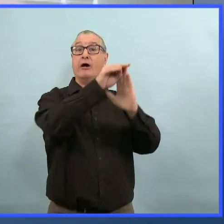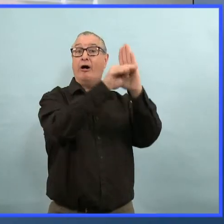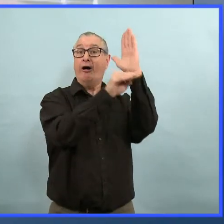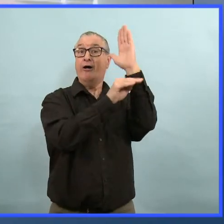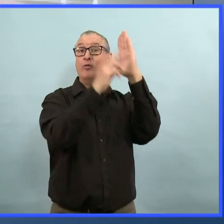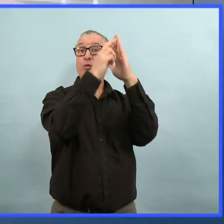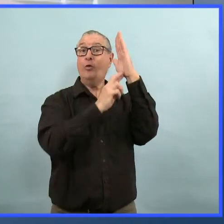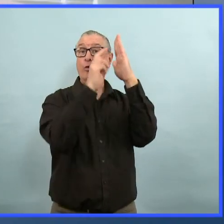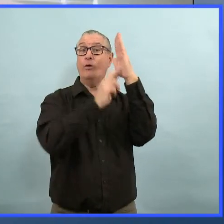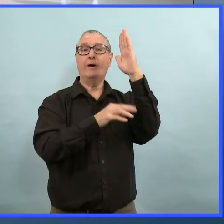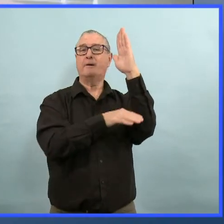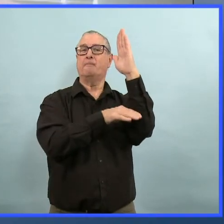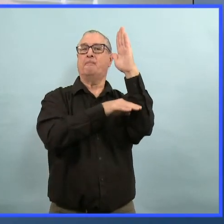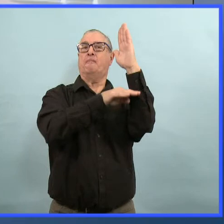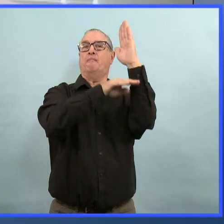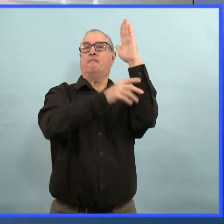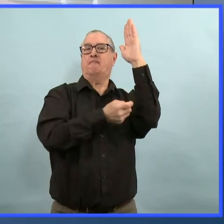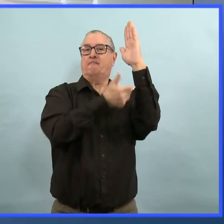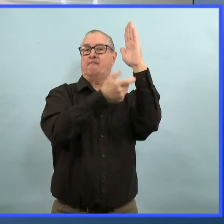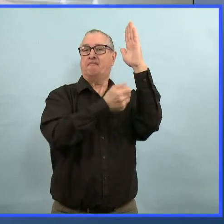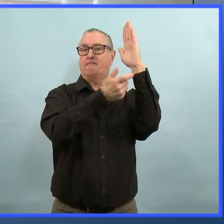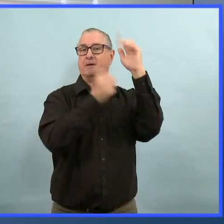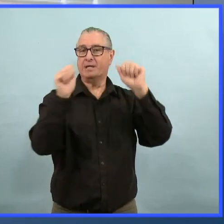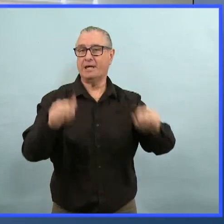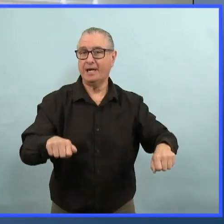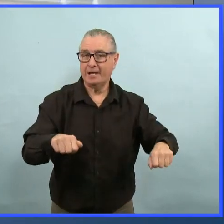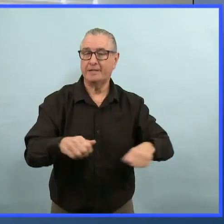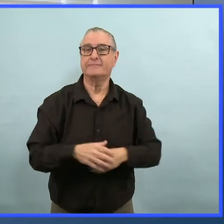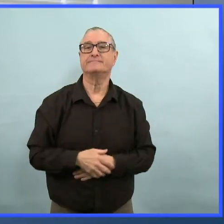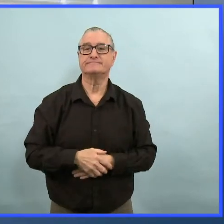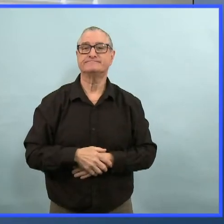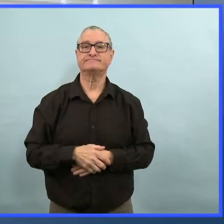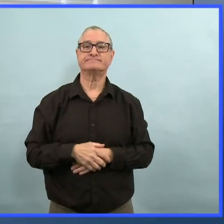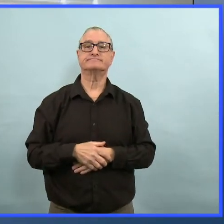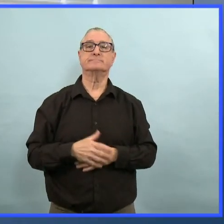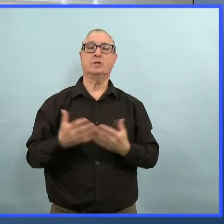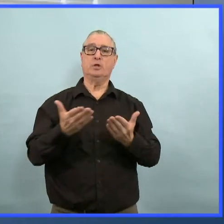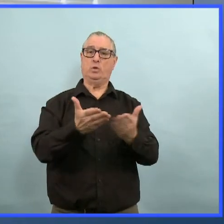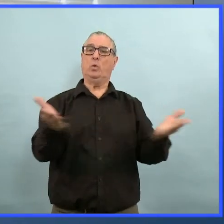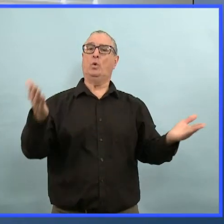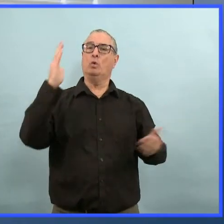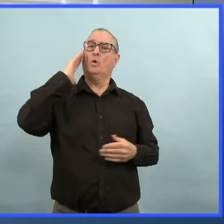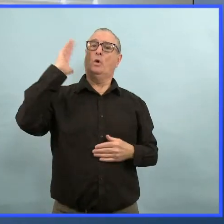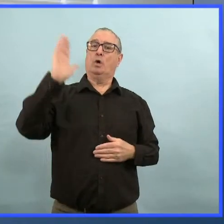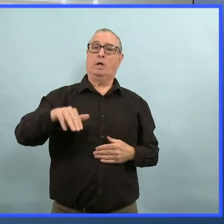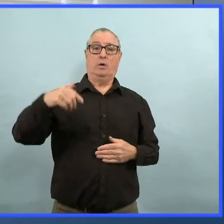so of course manitobans can be assured that public health continues to follow these indicators quite